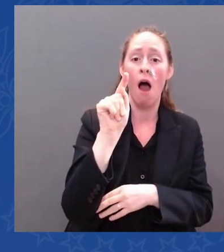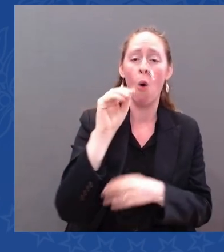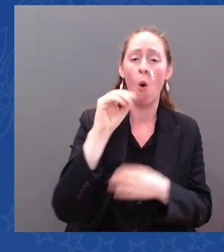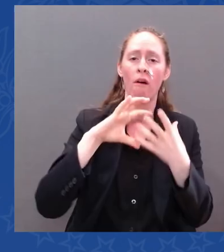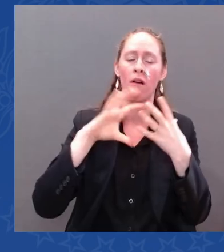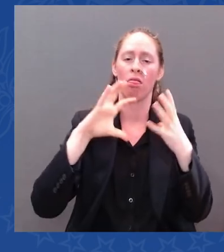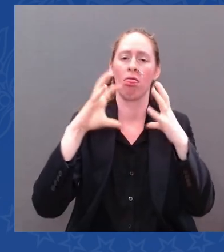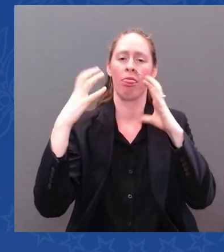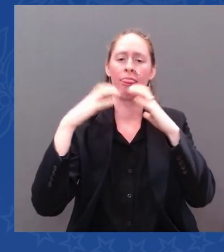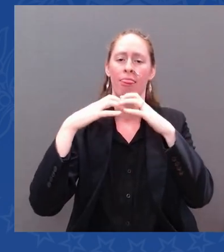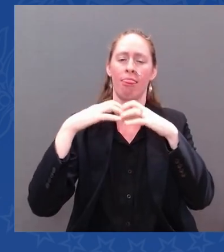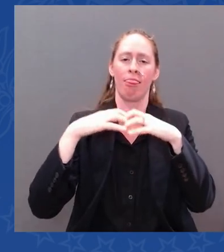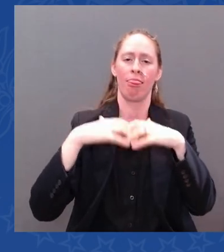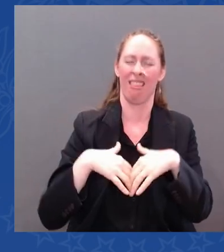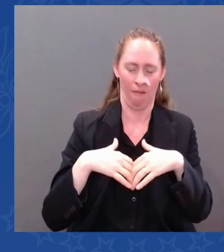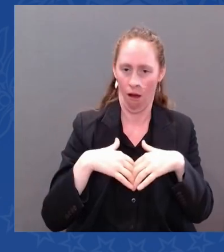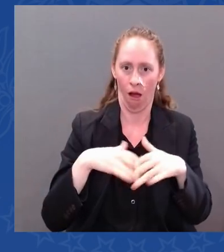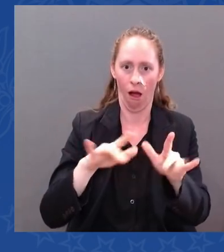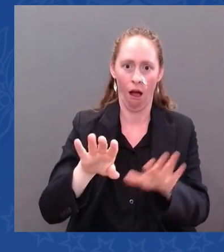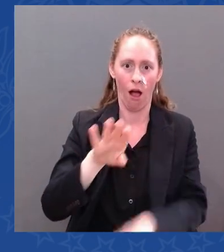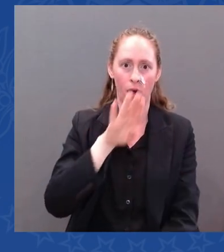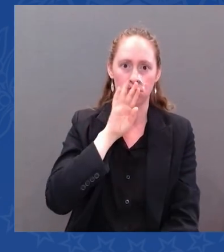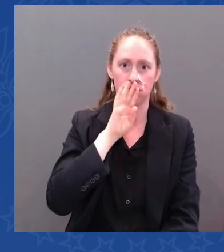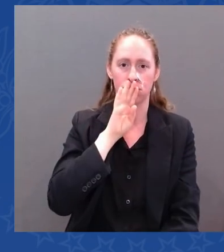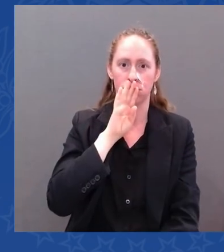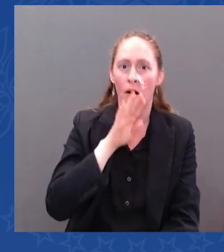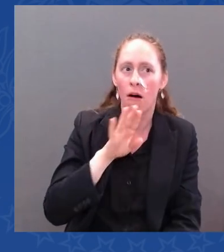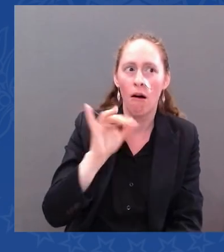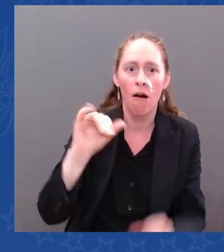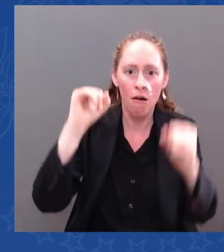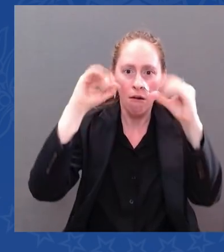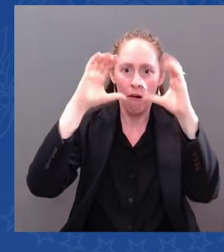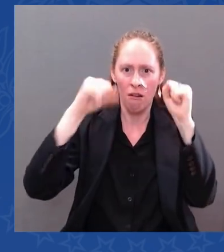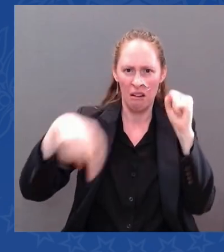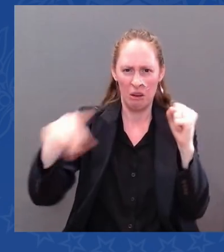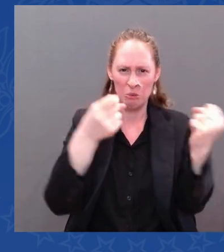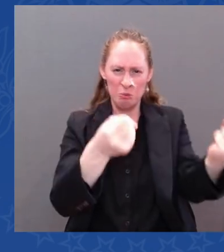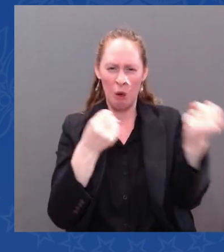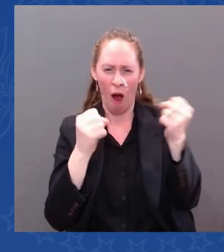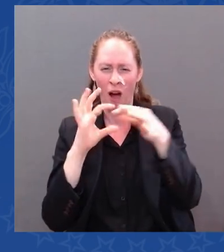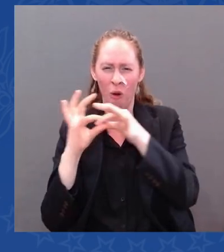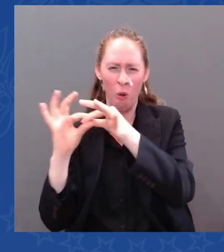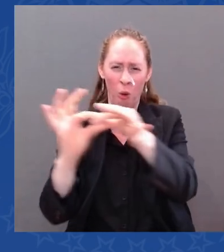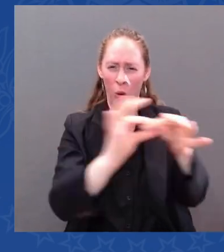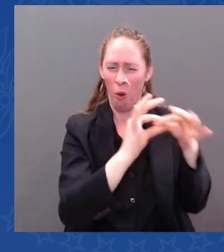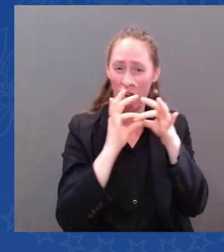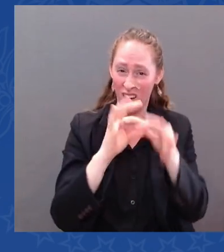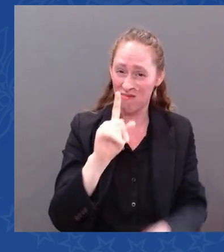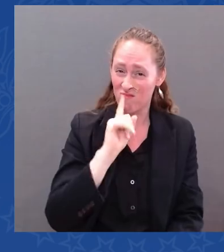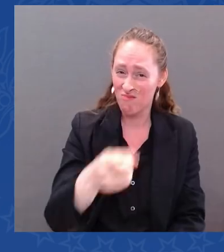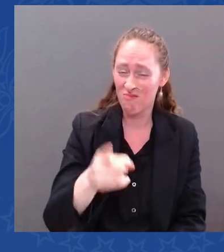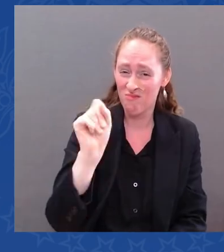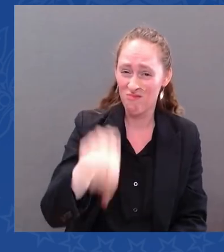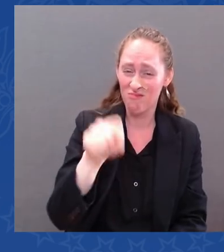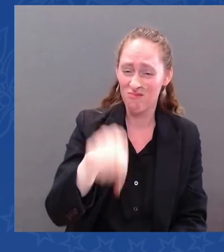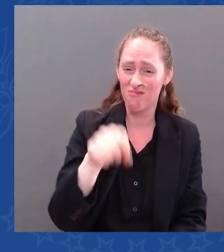And I can assure you: NATO has never been stronger or more united in its entire history than it is today, in large part because of Vladimir Putin.